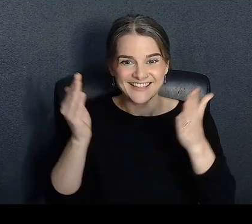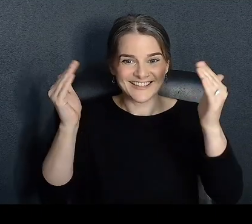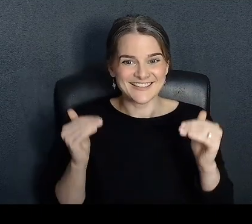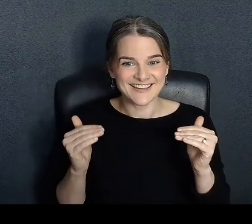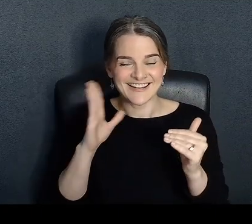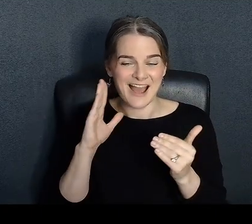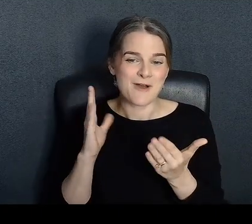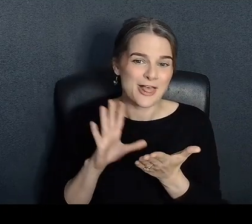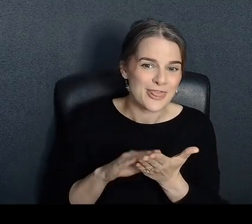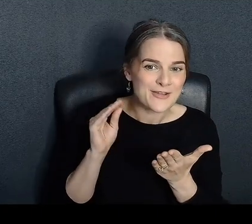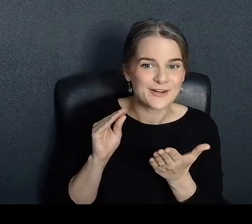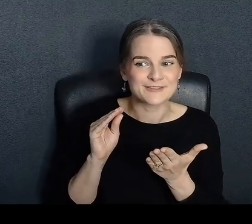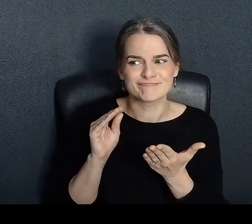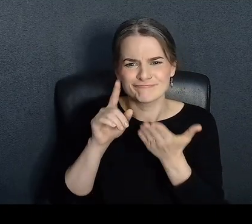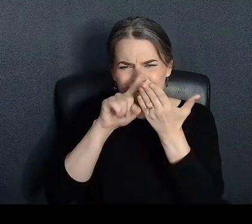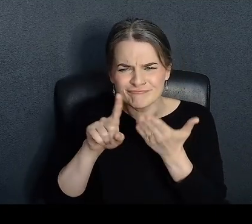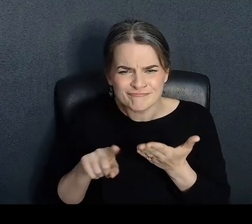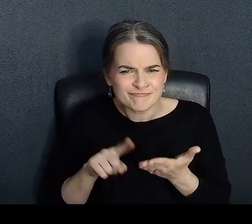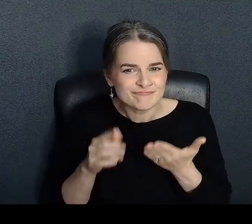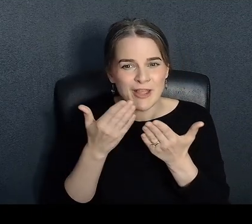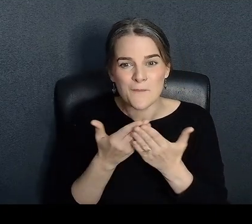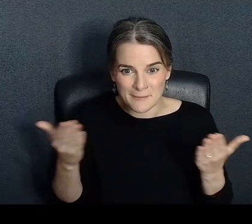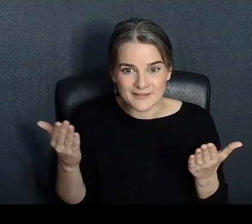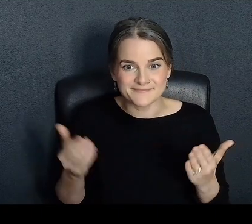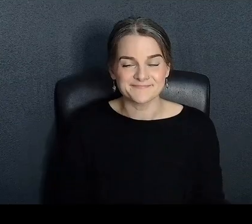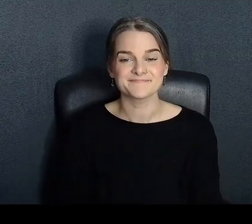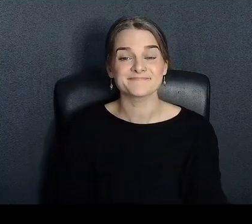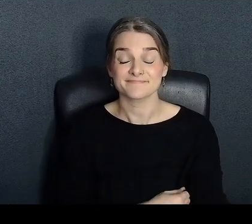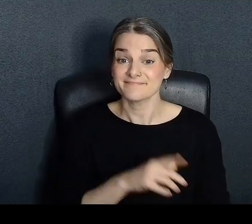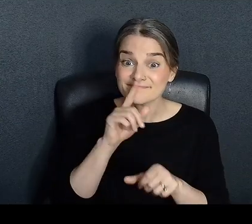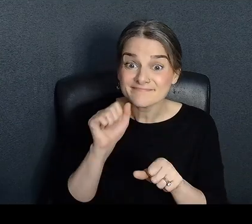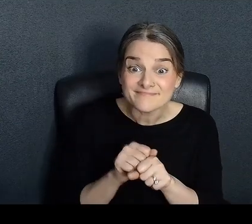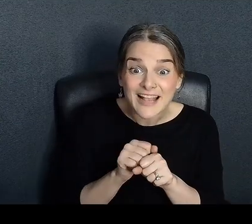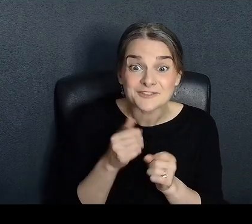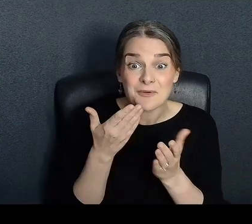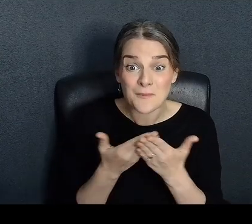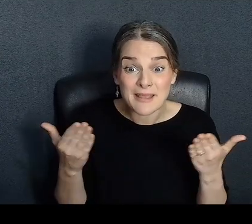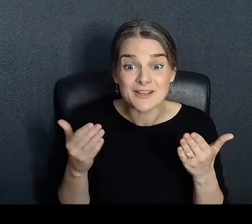Now, this is actual tactile equipment. You can touch it. You can wear it.